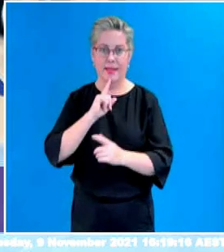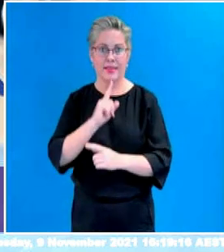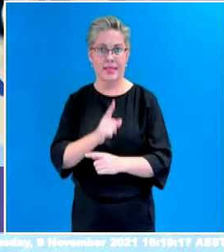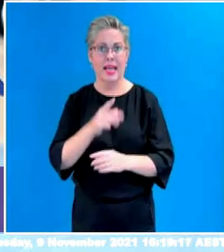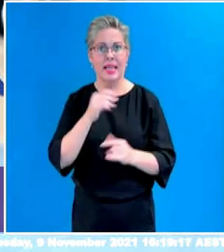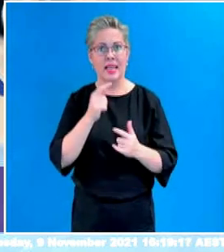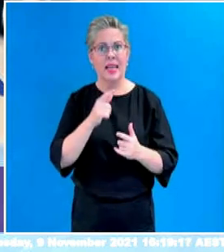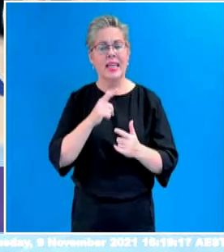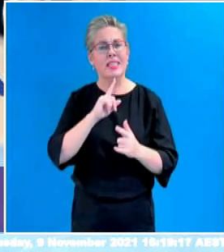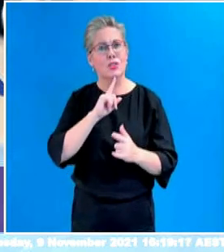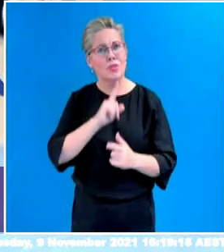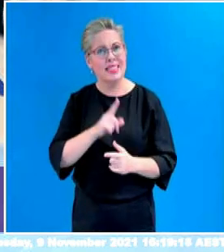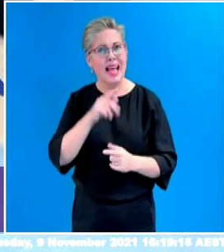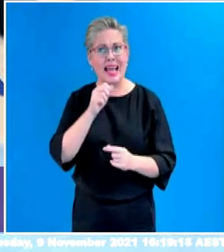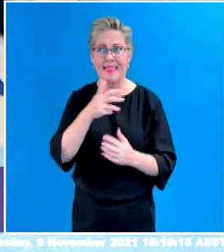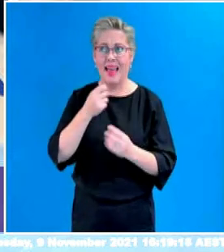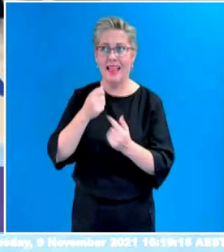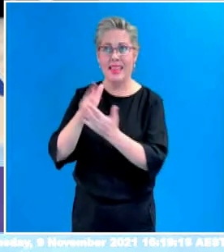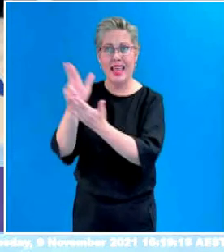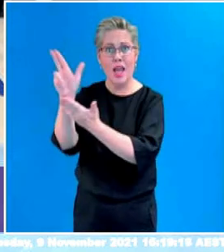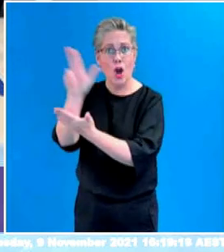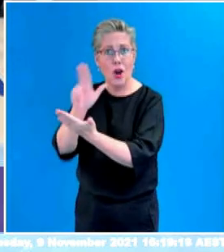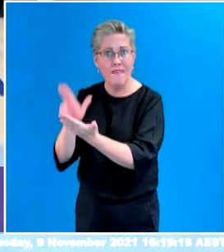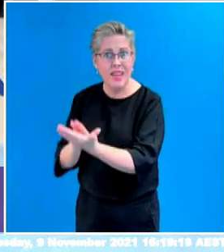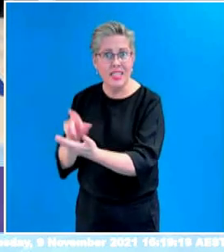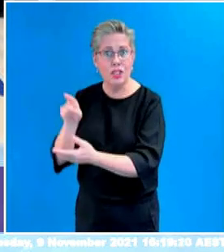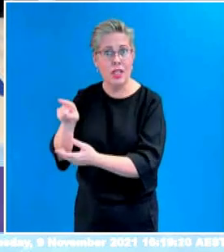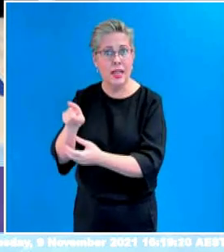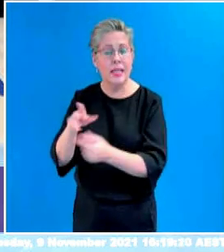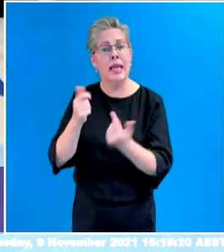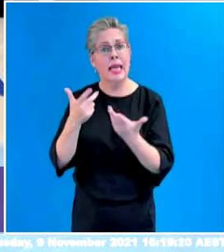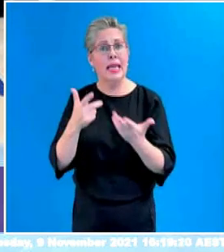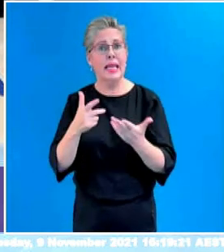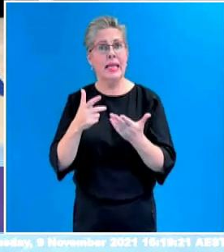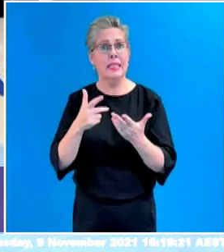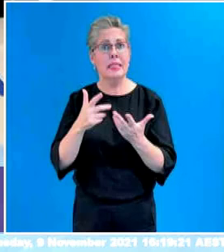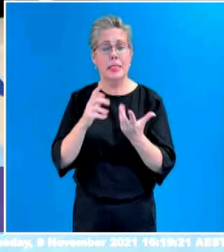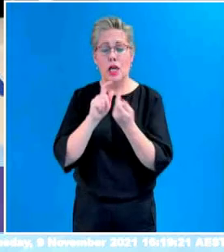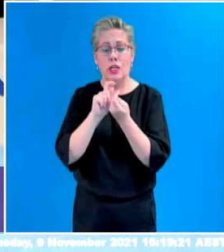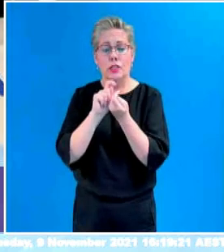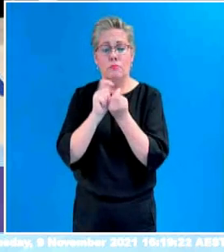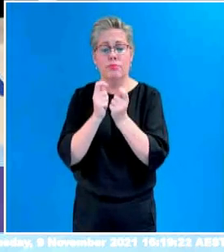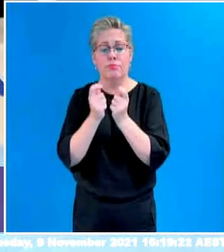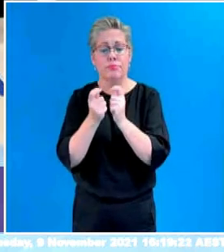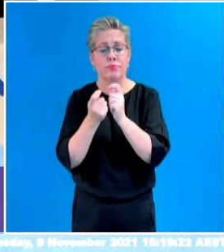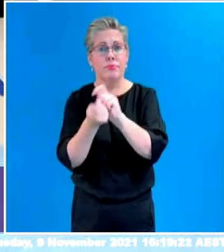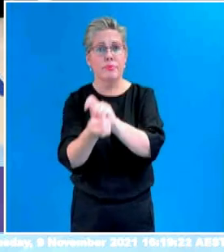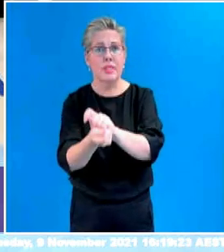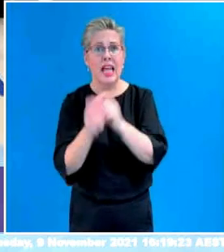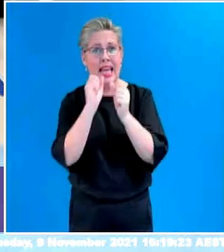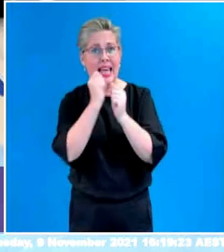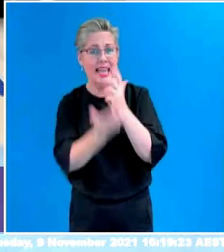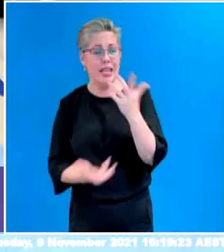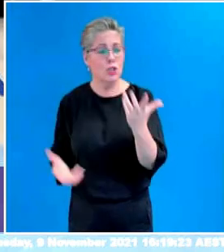is dynamic in the sense that it has to operate in the world, and when we think